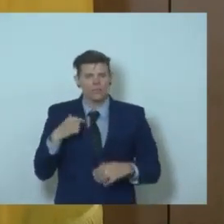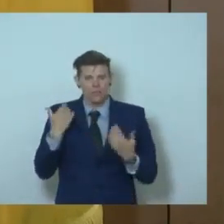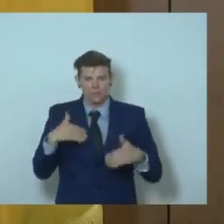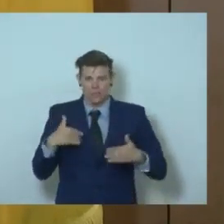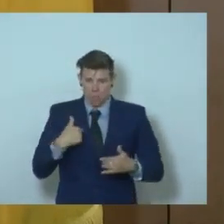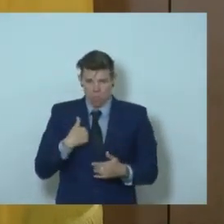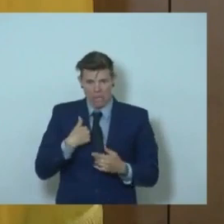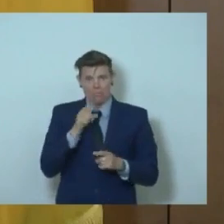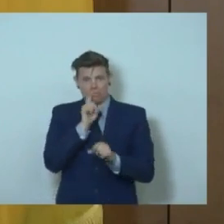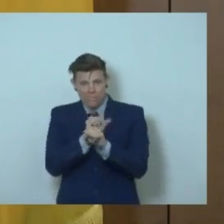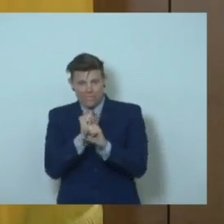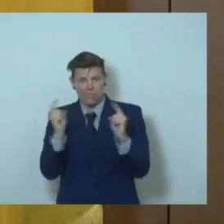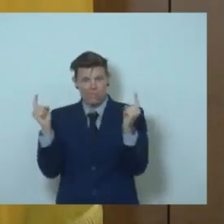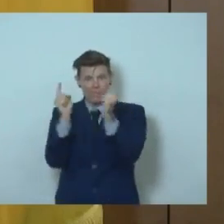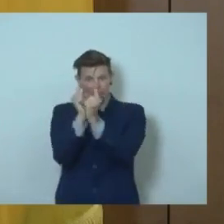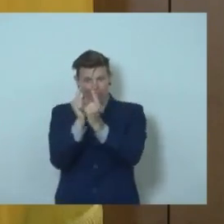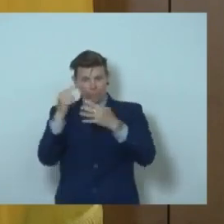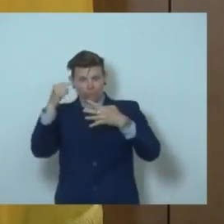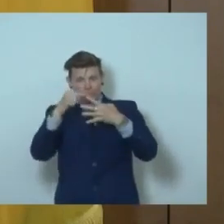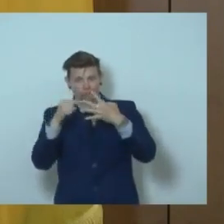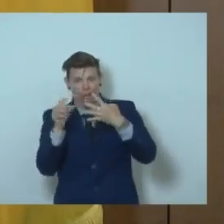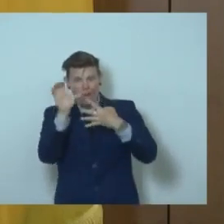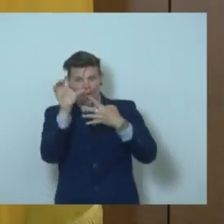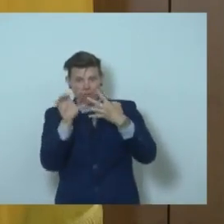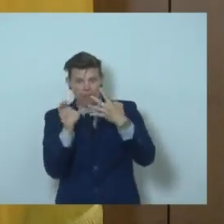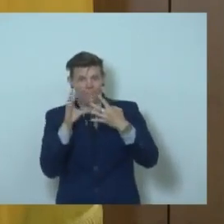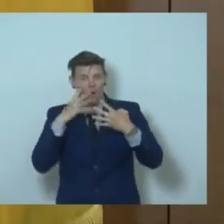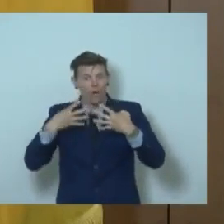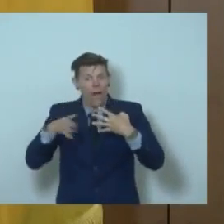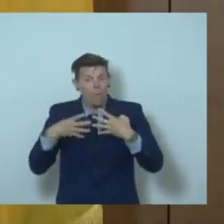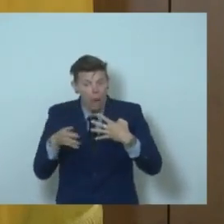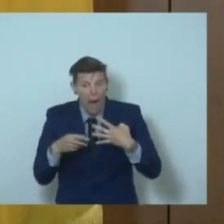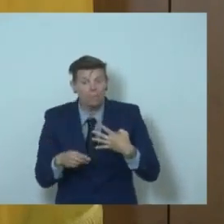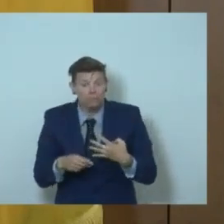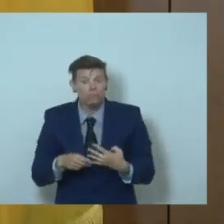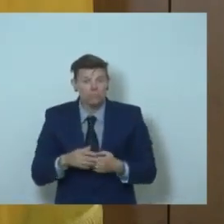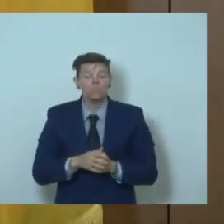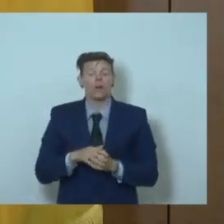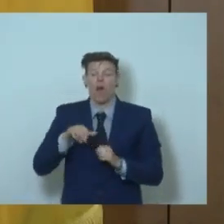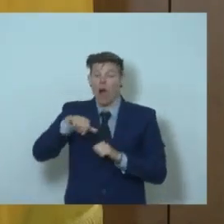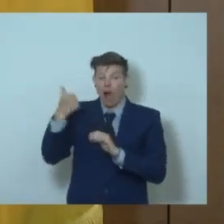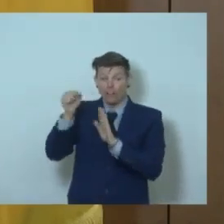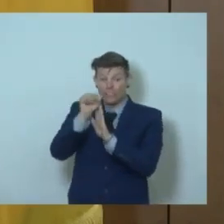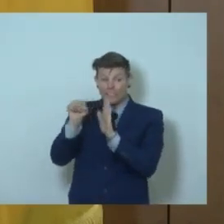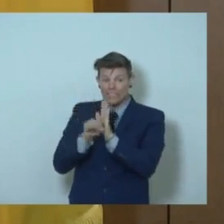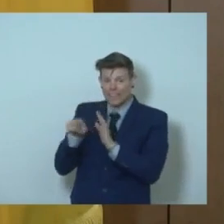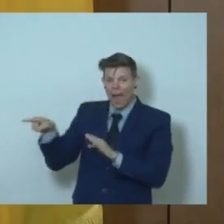I’M ACTUALLY STILL PROUD THAT WE WERE THE FIRST TO MEET GATING CRITERIA A LOT OF OUR GATING CRITERIA.